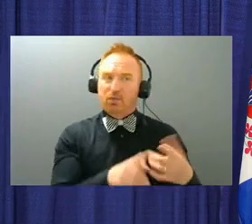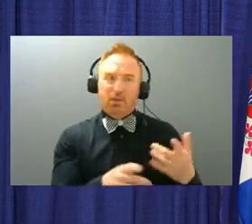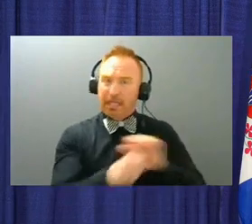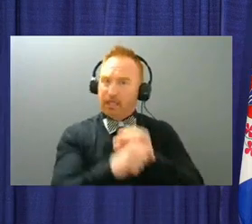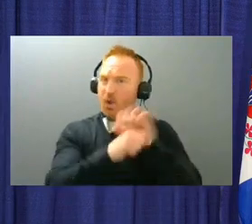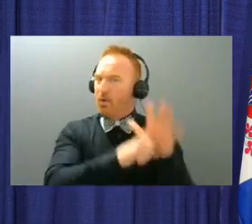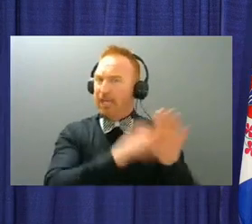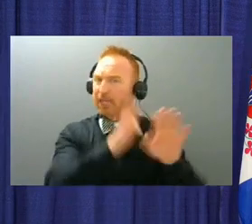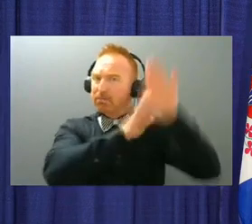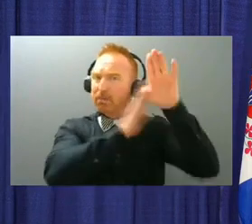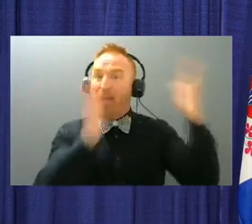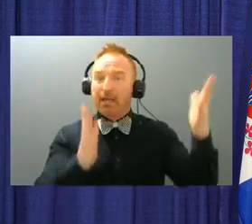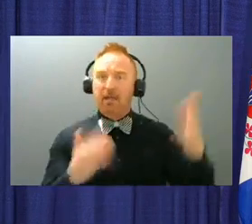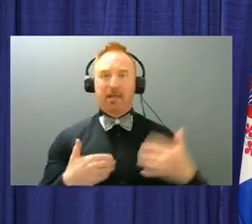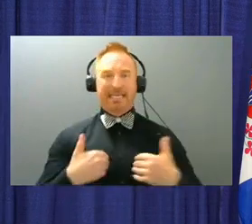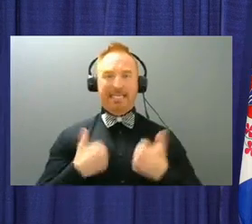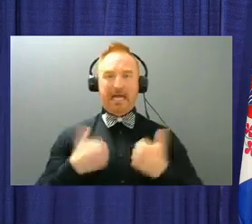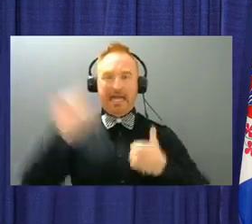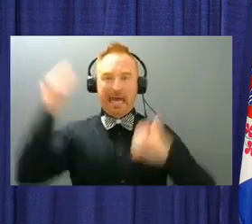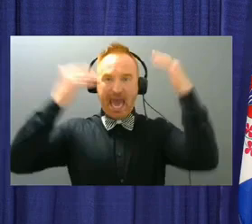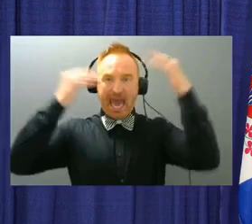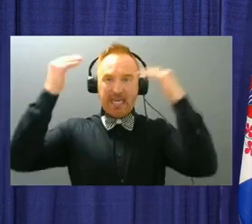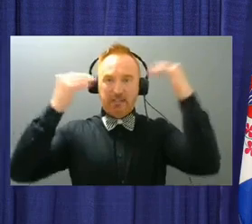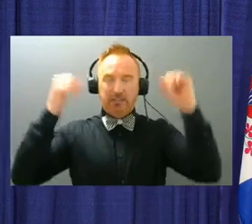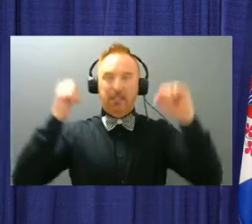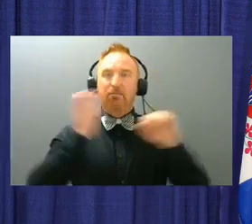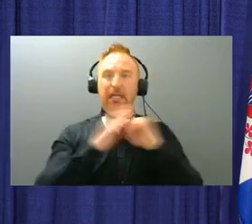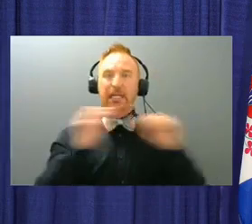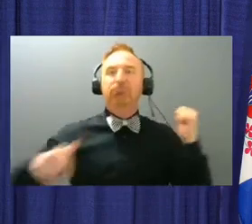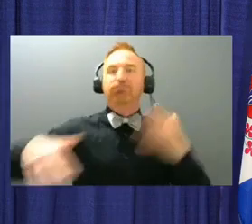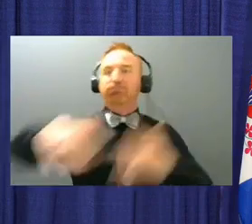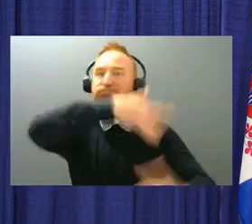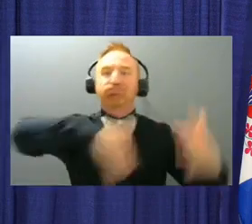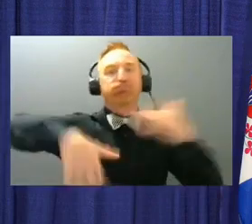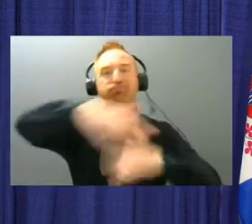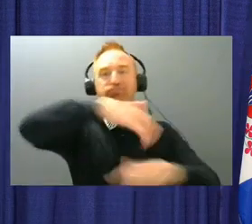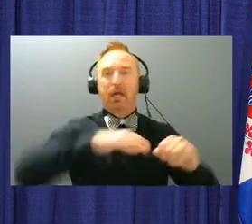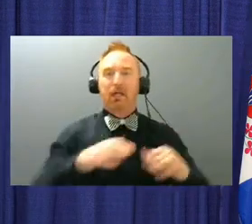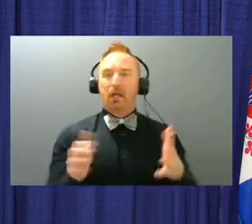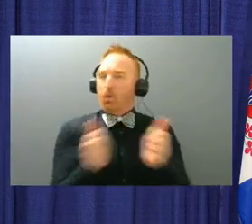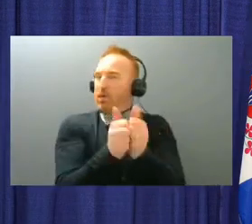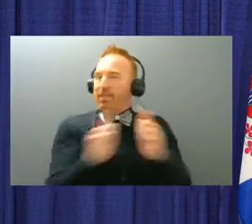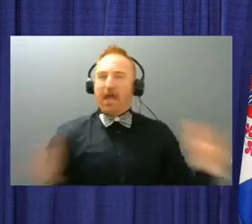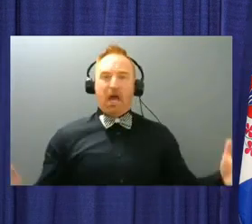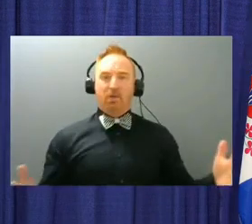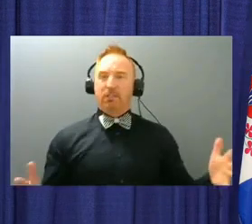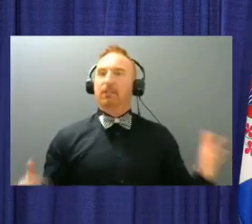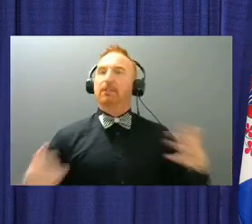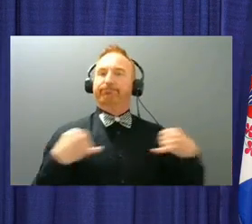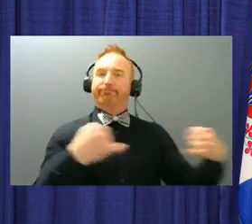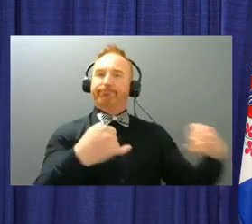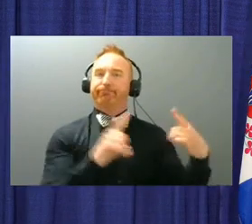to younger adults gathering in these large numbers without physical distancing. Pandemic fatigue definitely